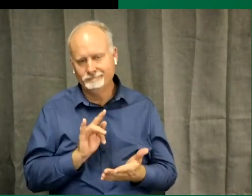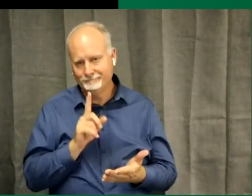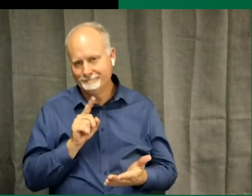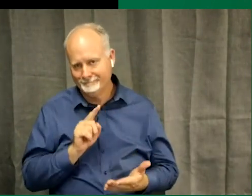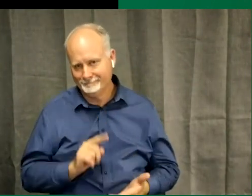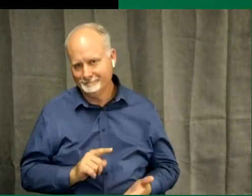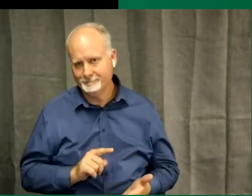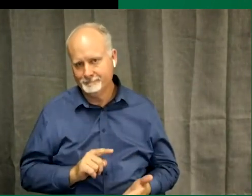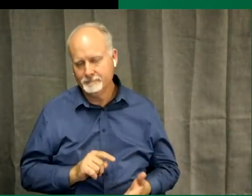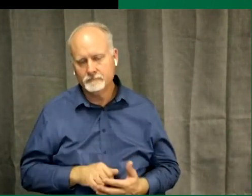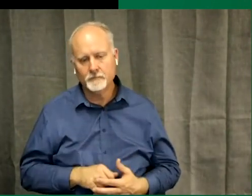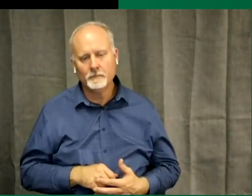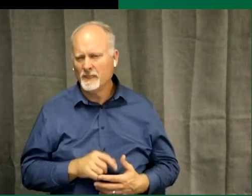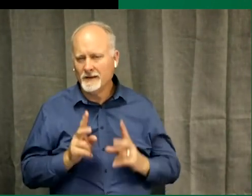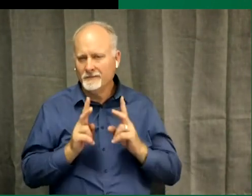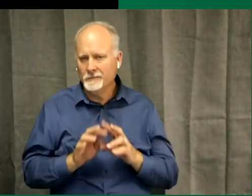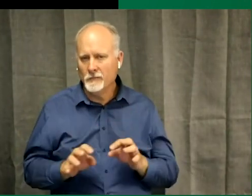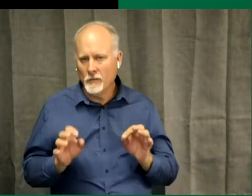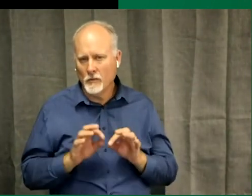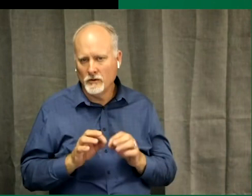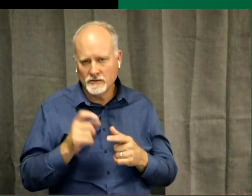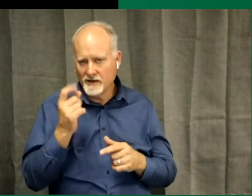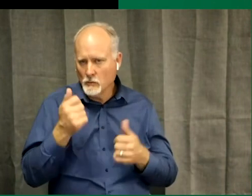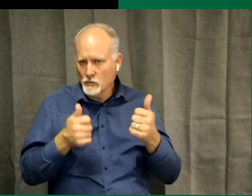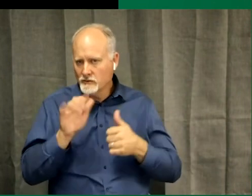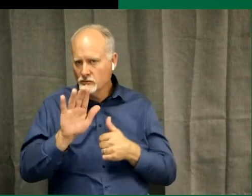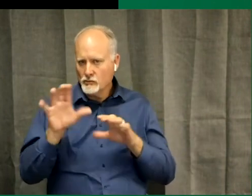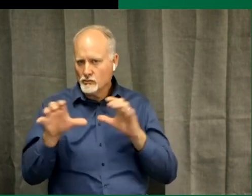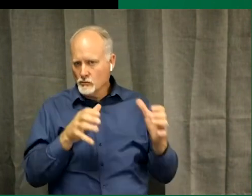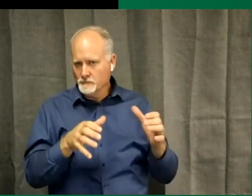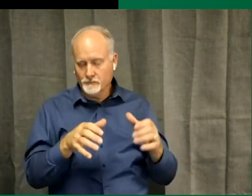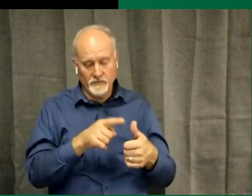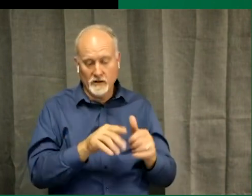check and it's really important to know which group you're in so if you are an undergraduate